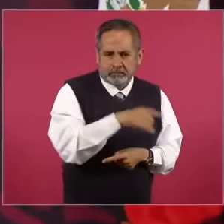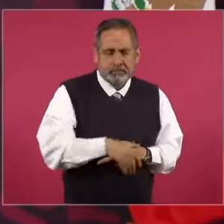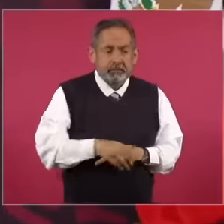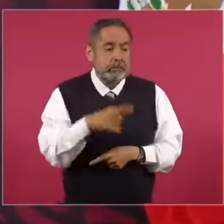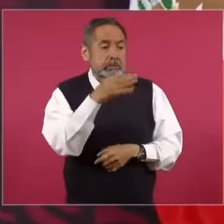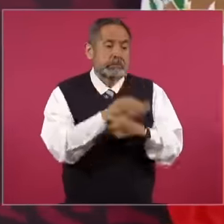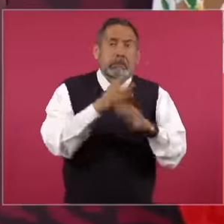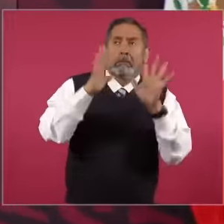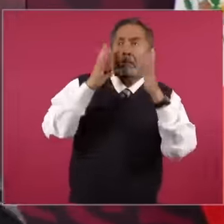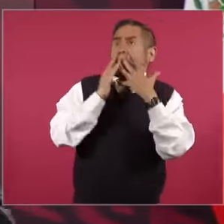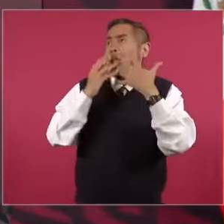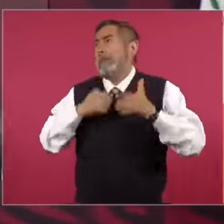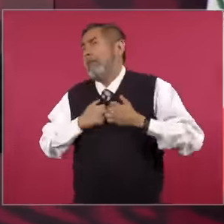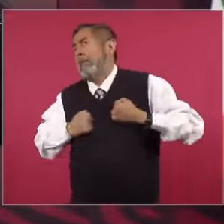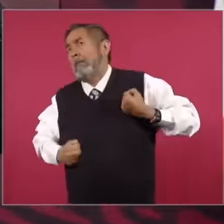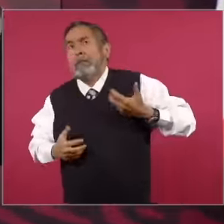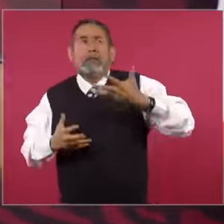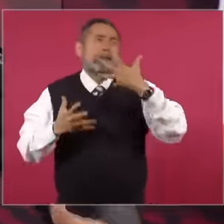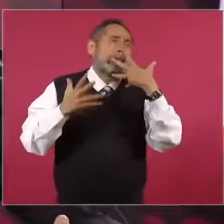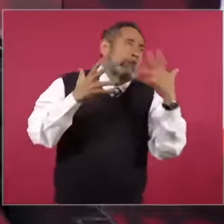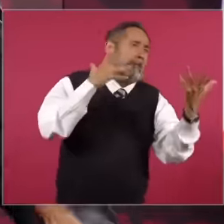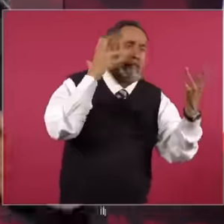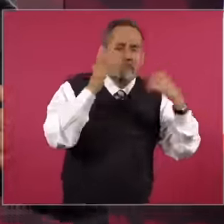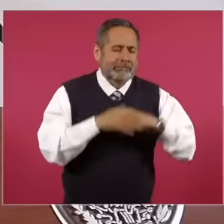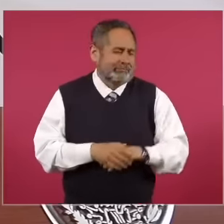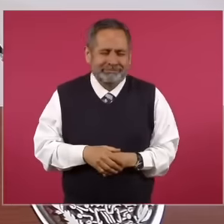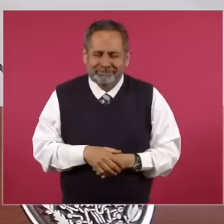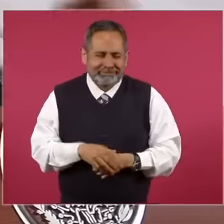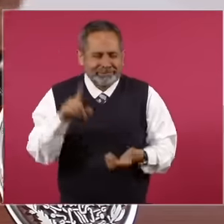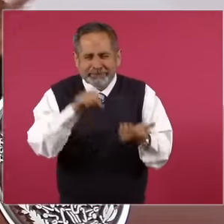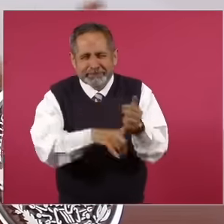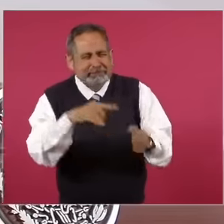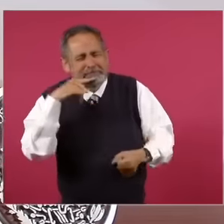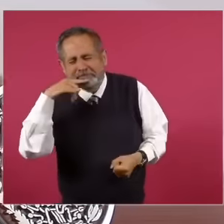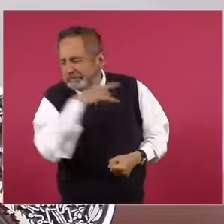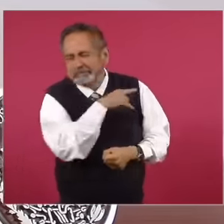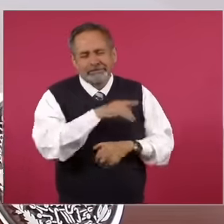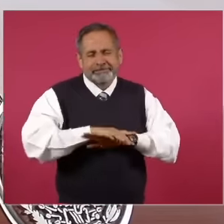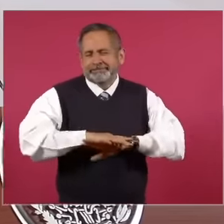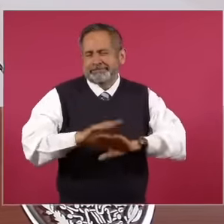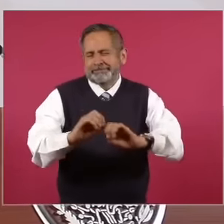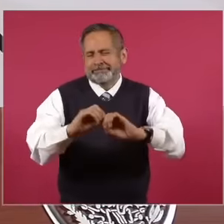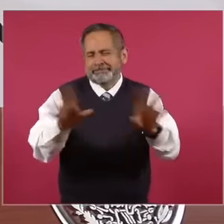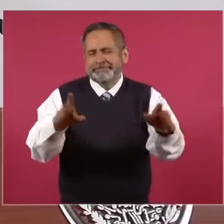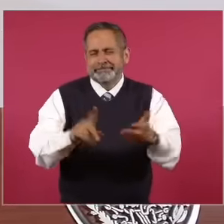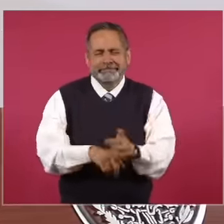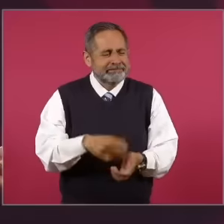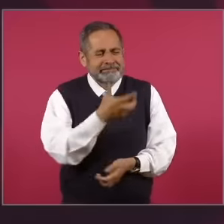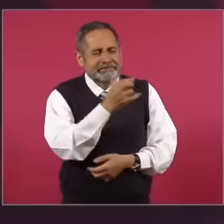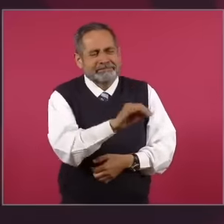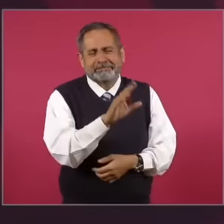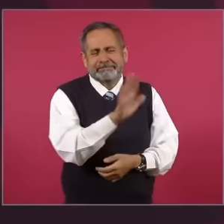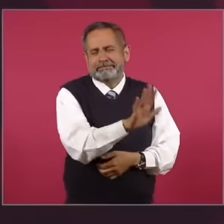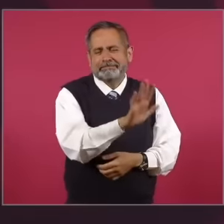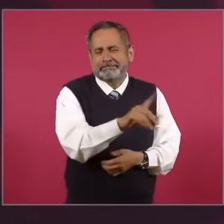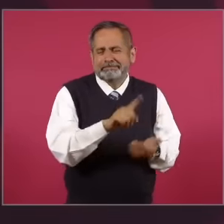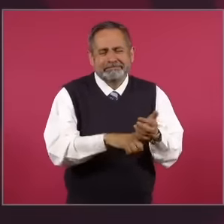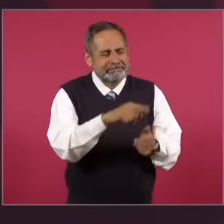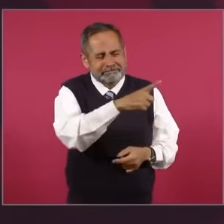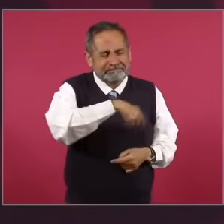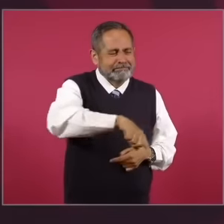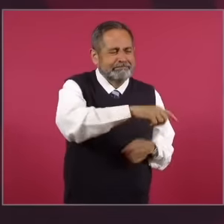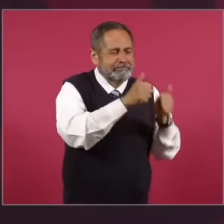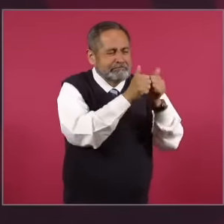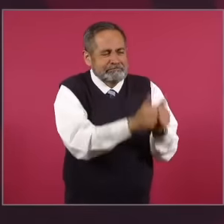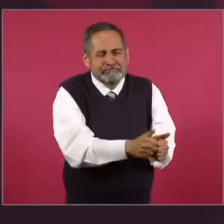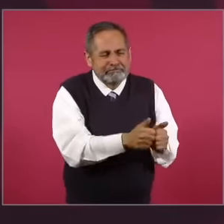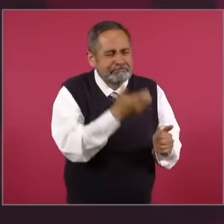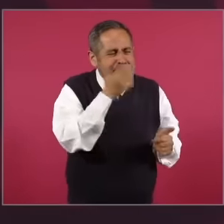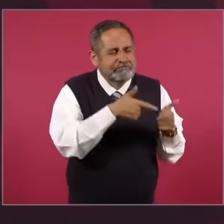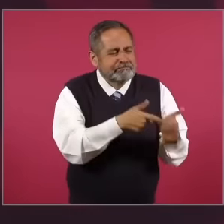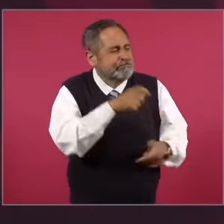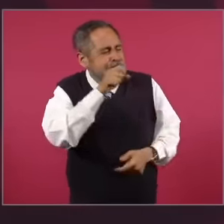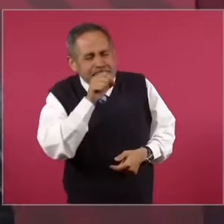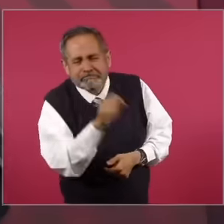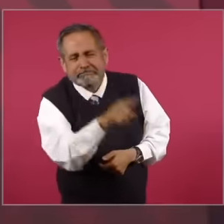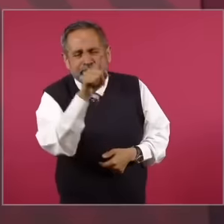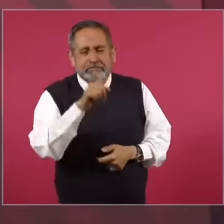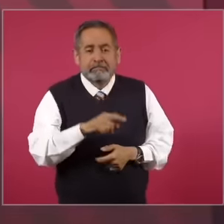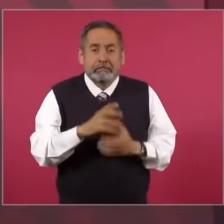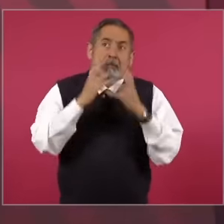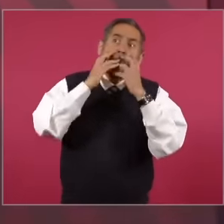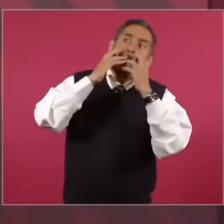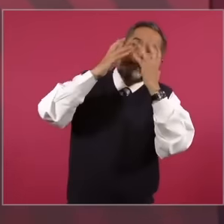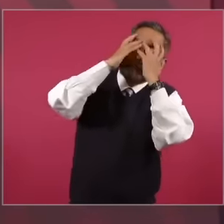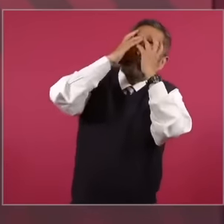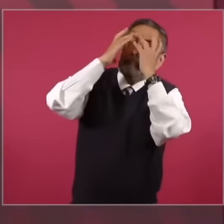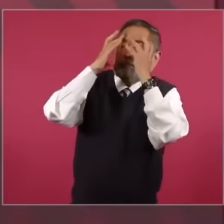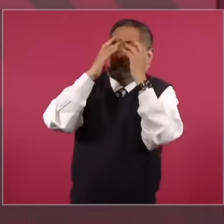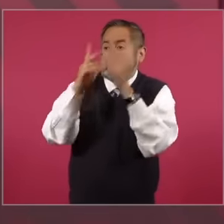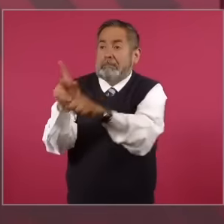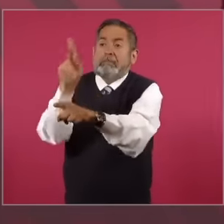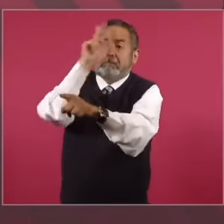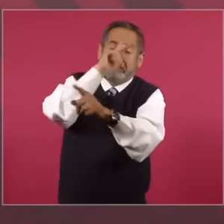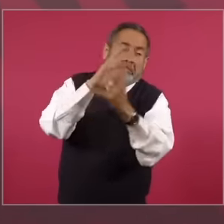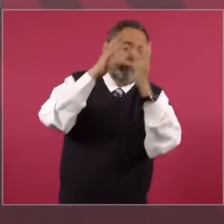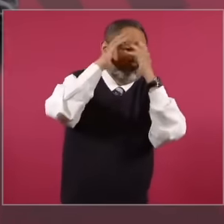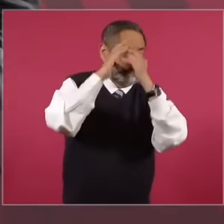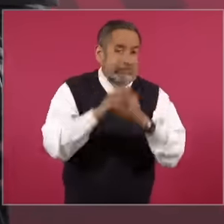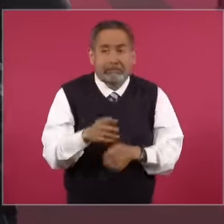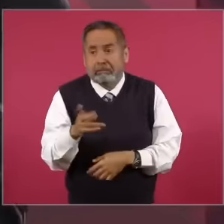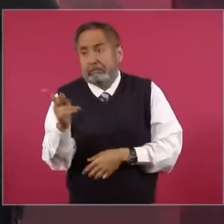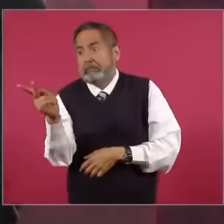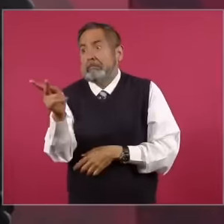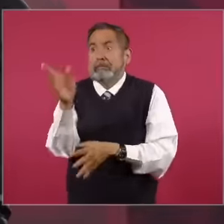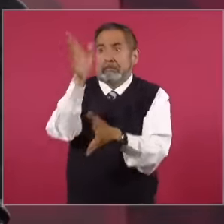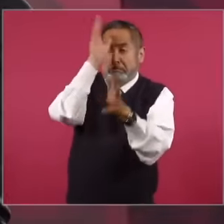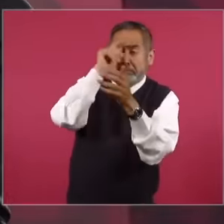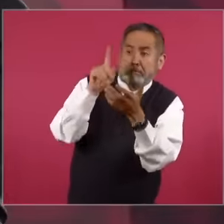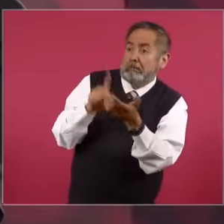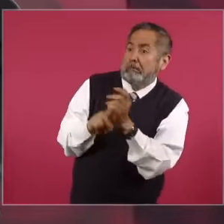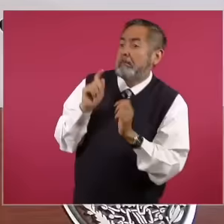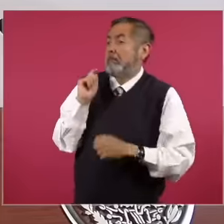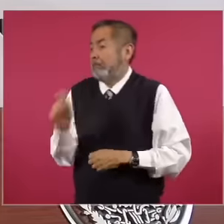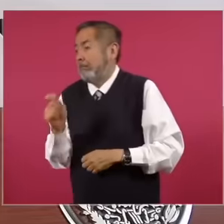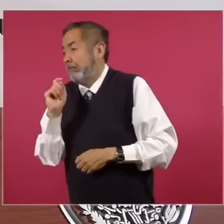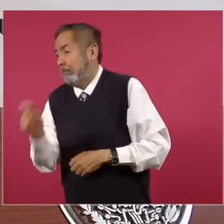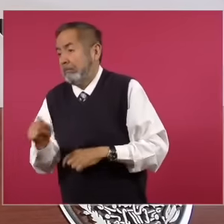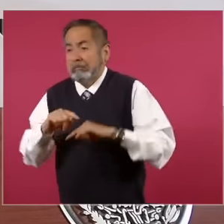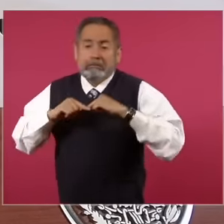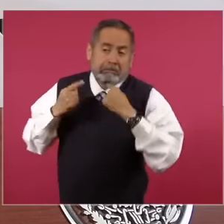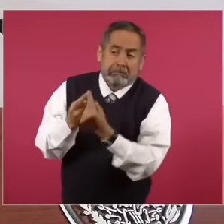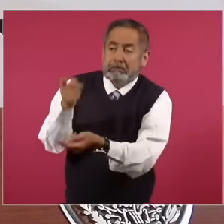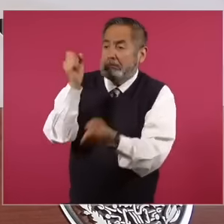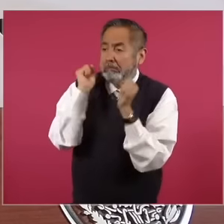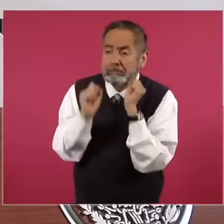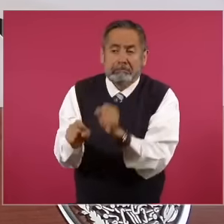clothes which is the doctrine of the conservatives Oh what agreements this is not